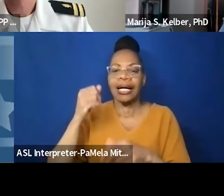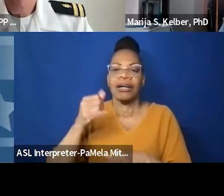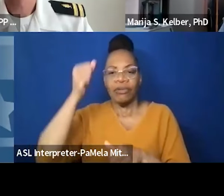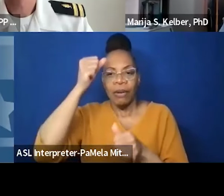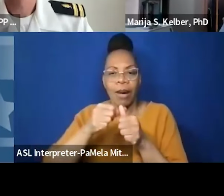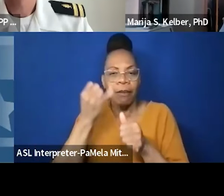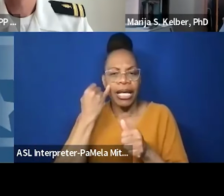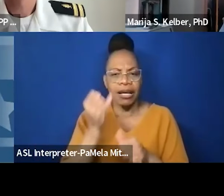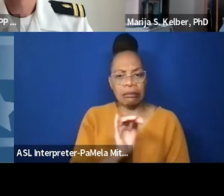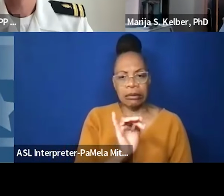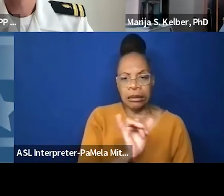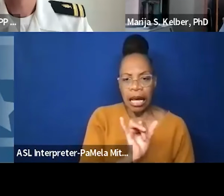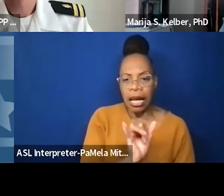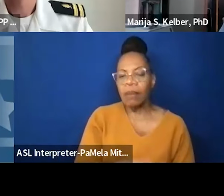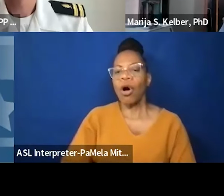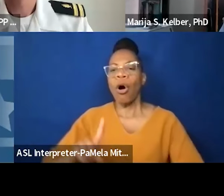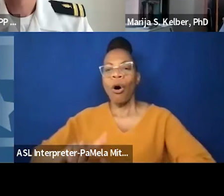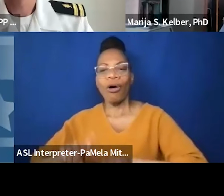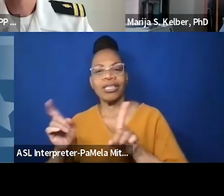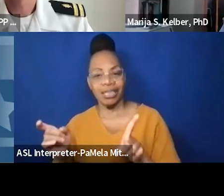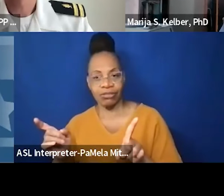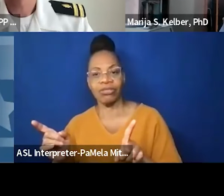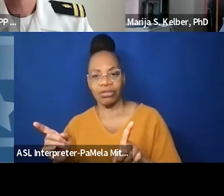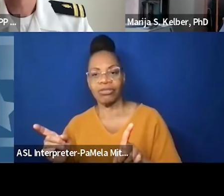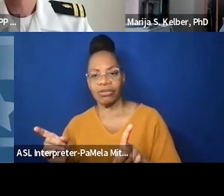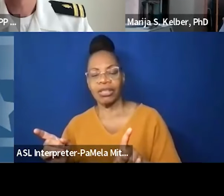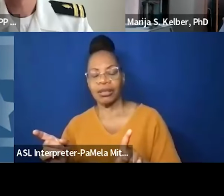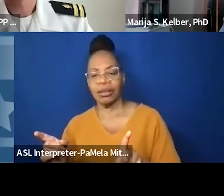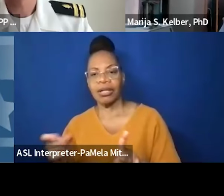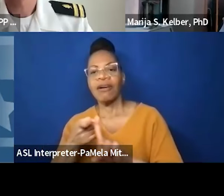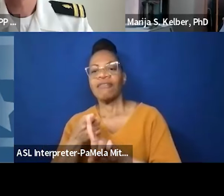or different from the service member population.